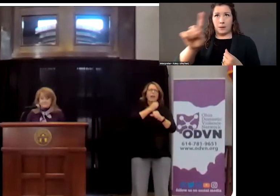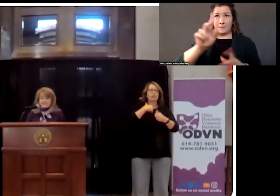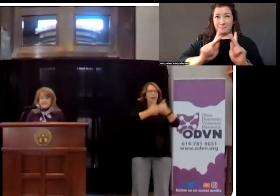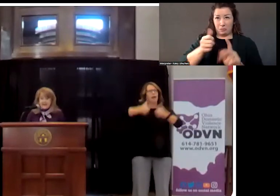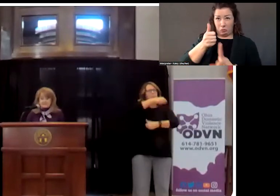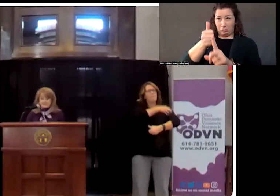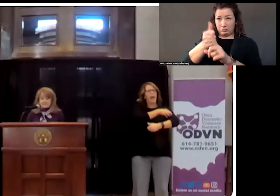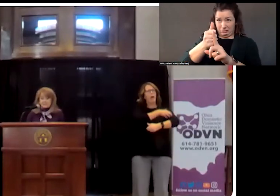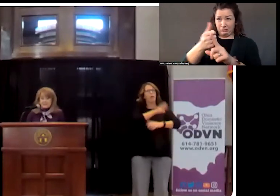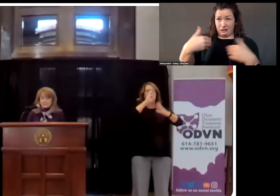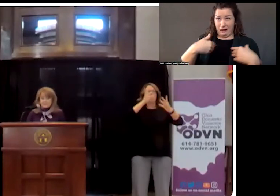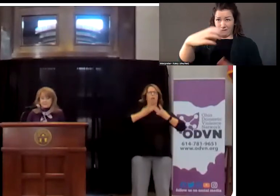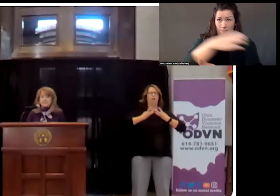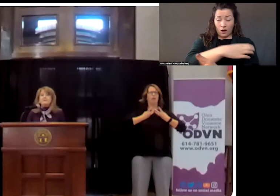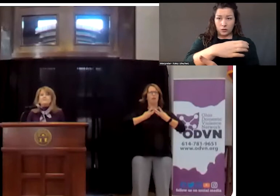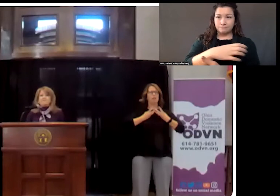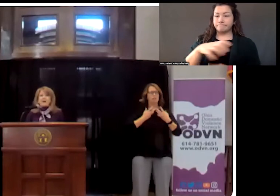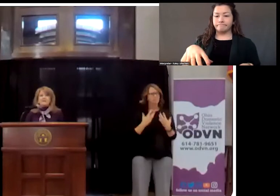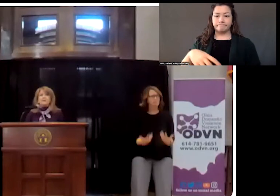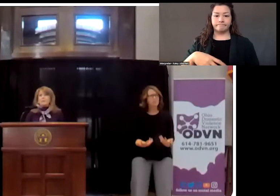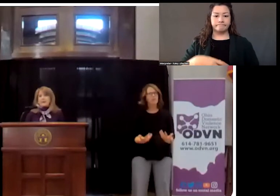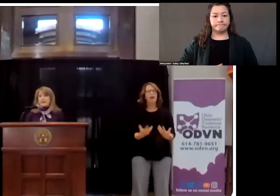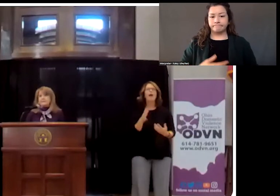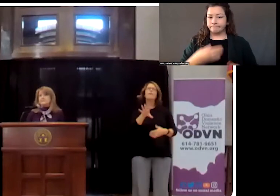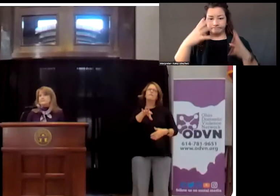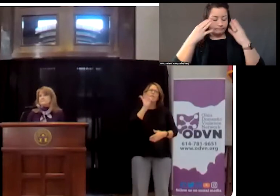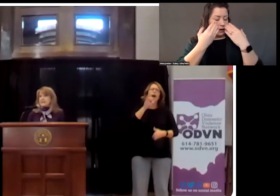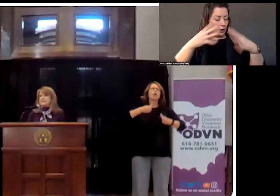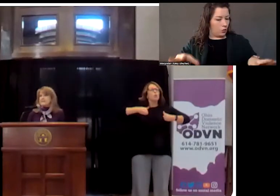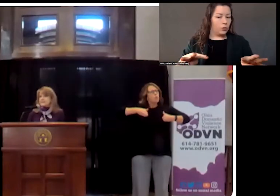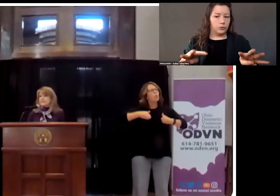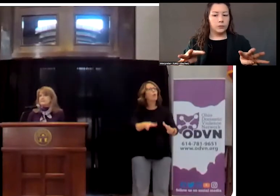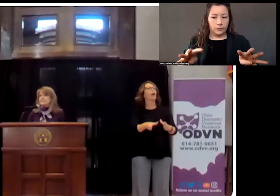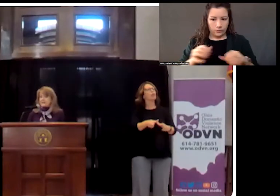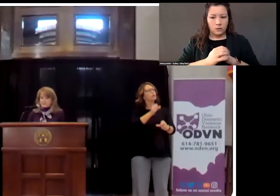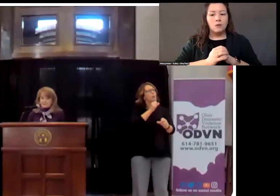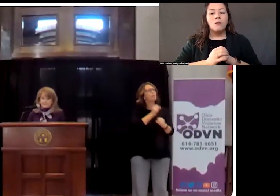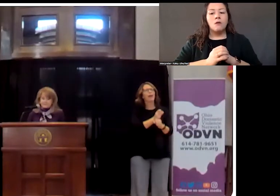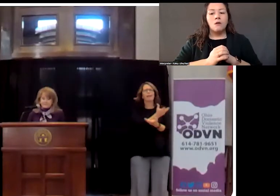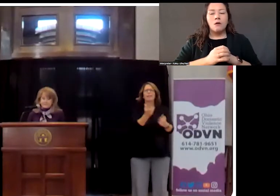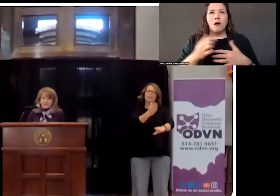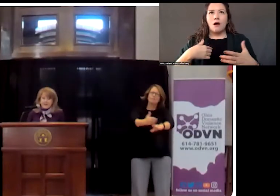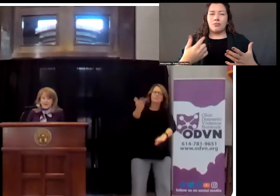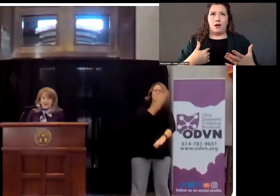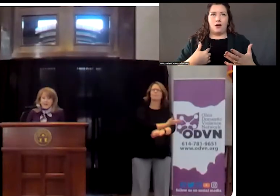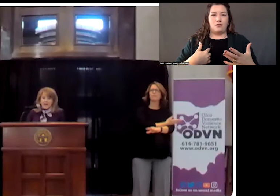And that inspired my purpose. Find a way to make things better.